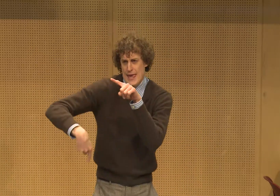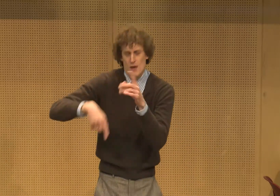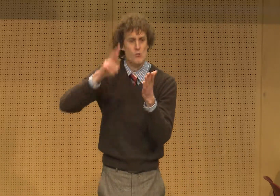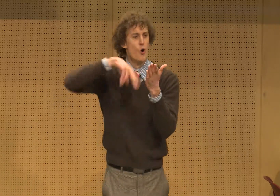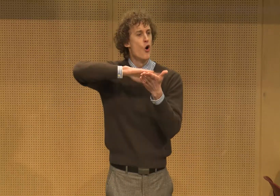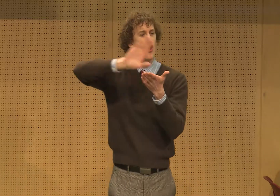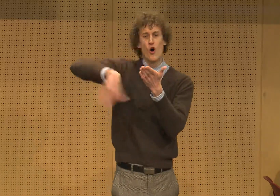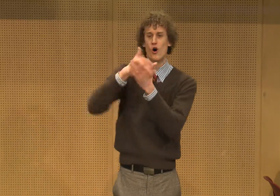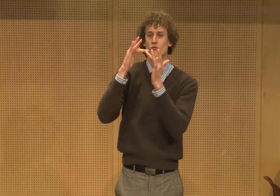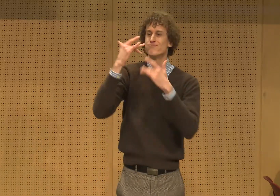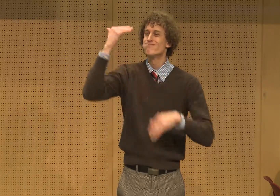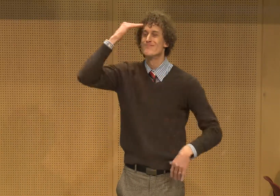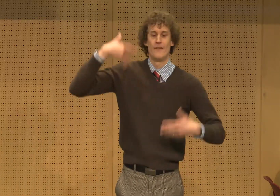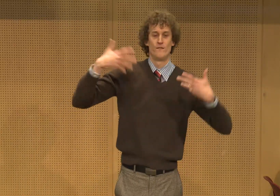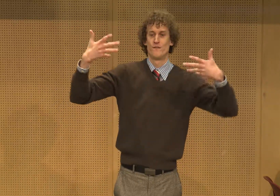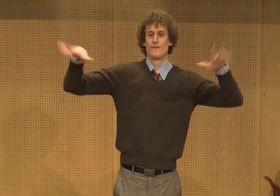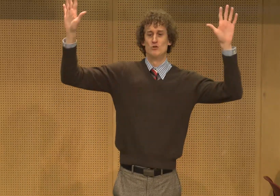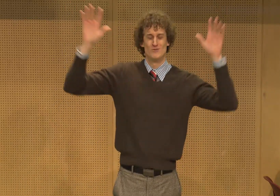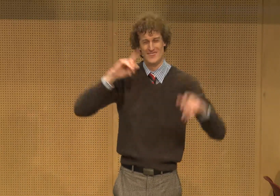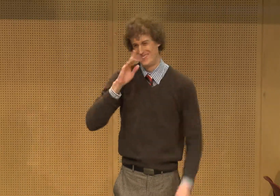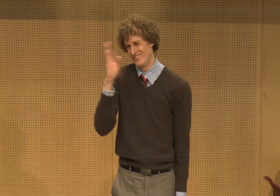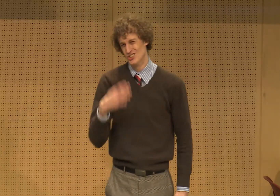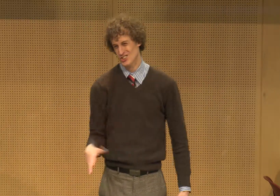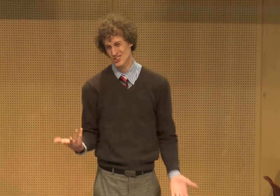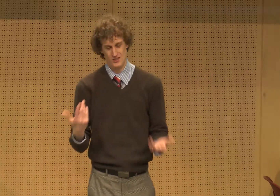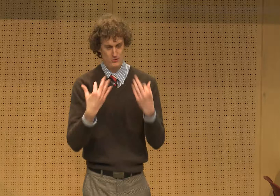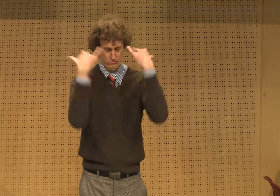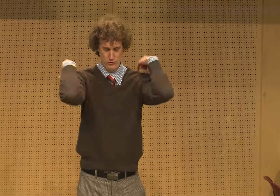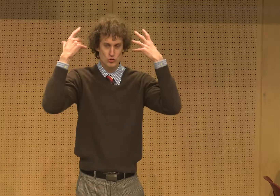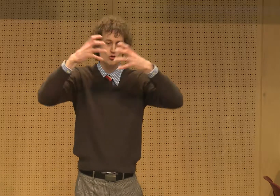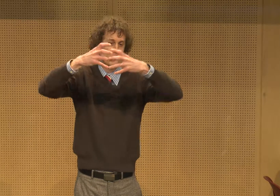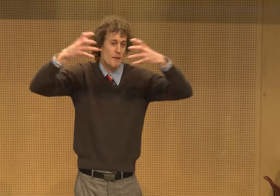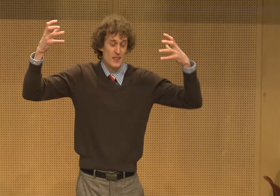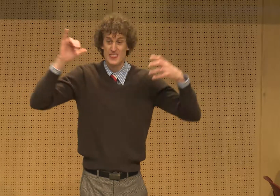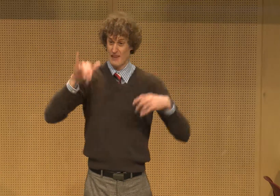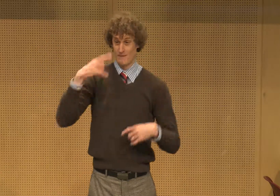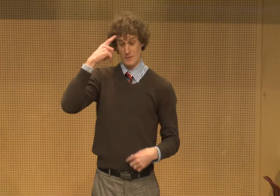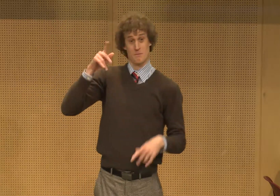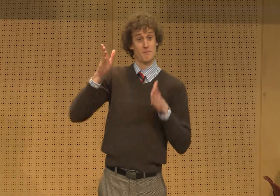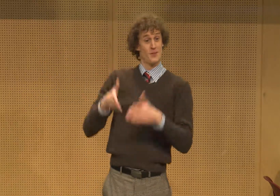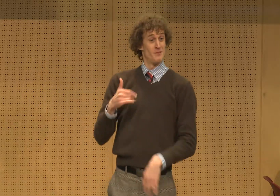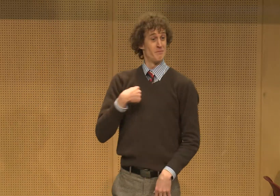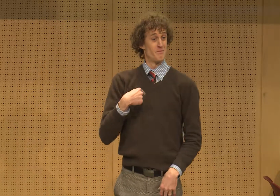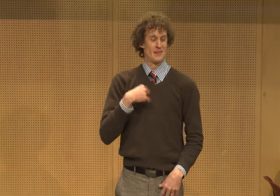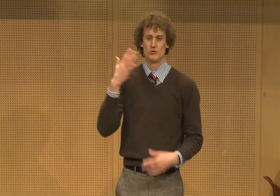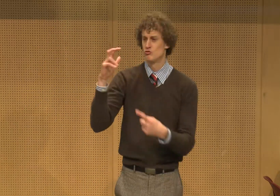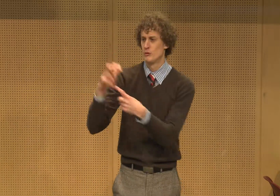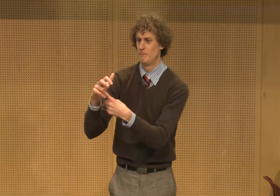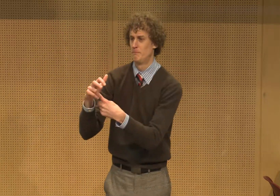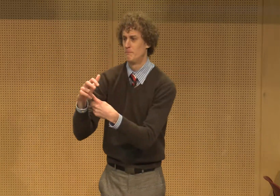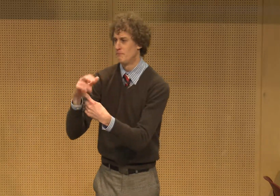we had all this new information, and there was just so much out there, and it was just too much information all at once.